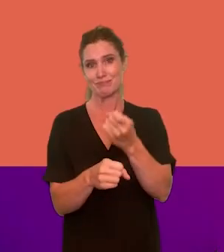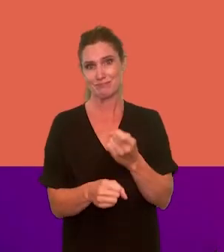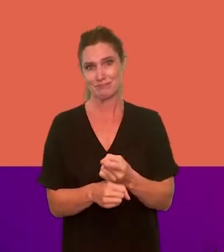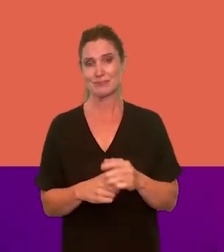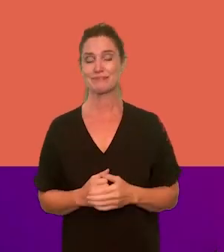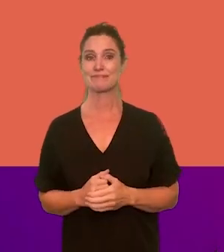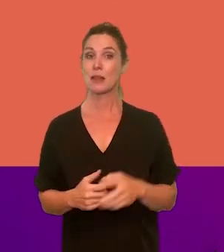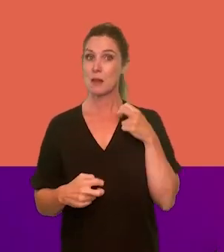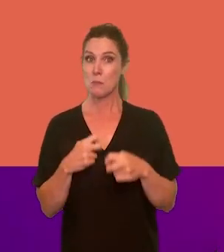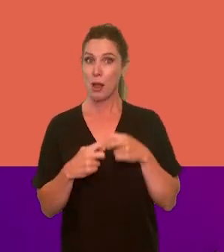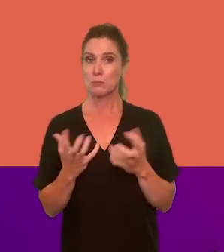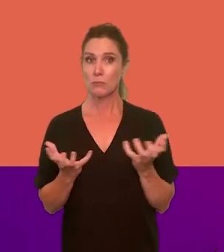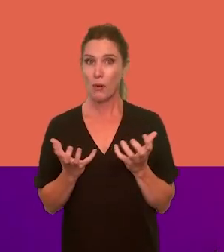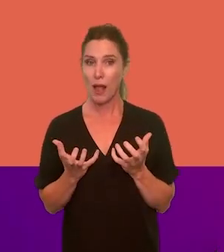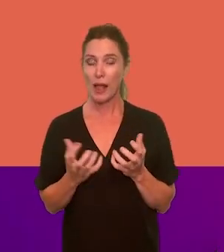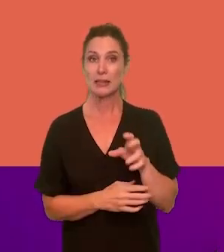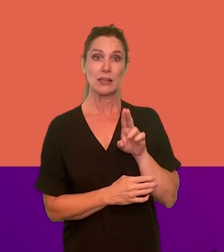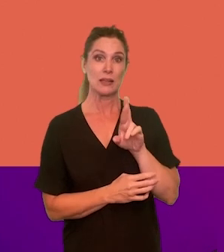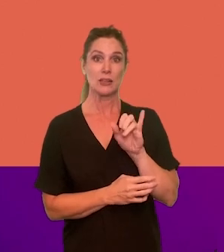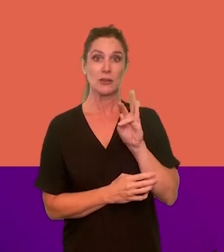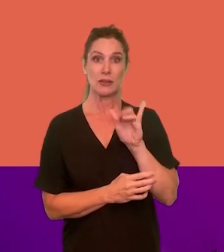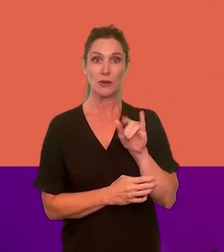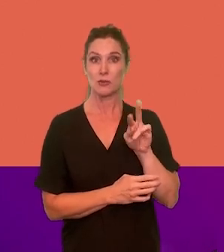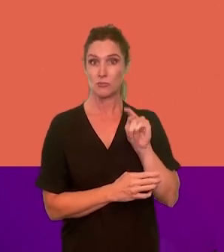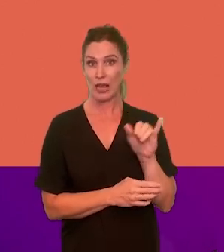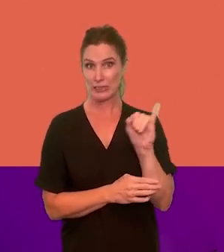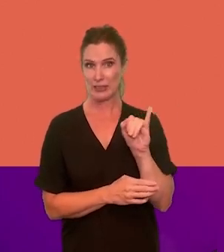The problem is that urinary tract infections are a leading cause of death